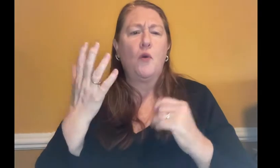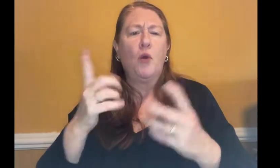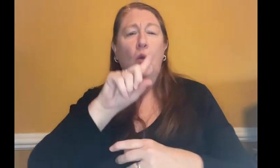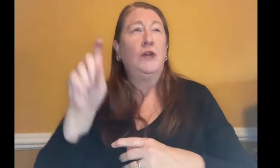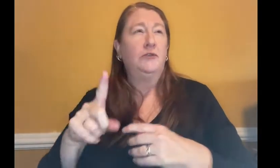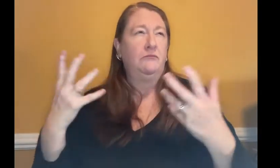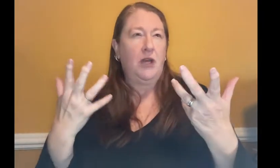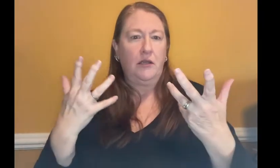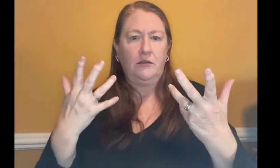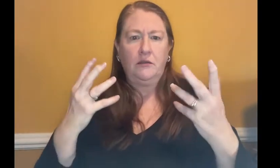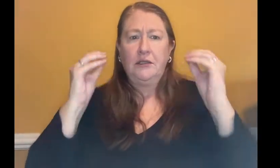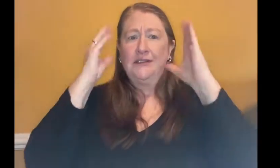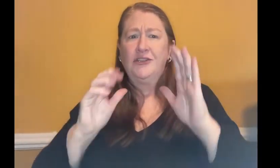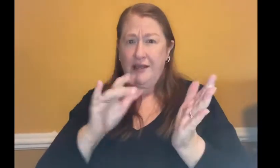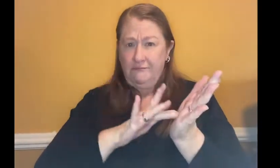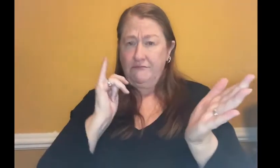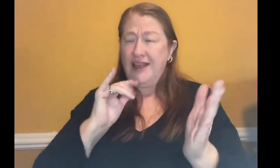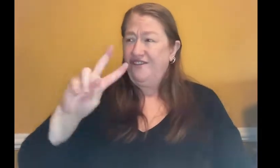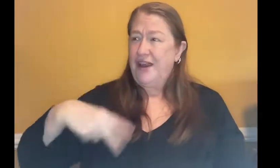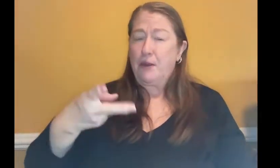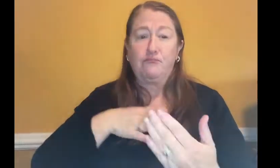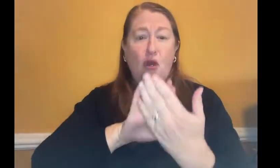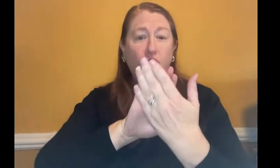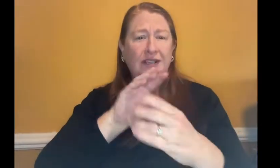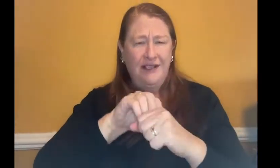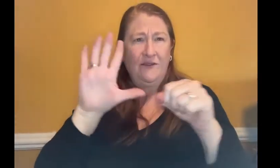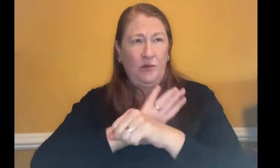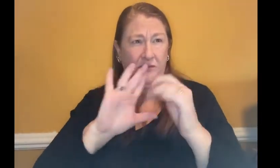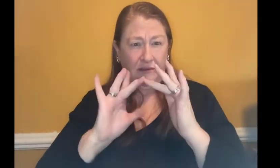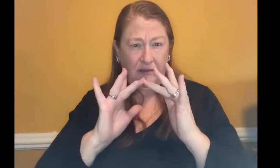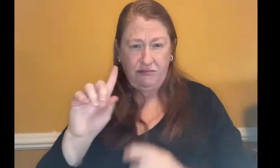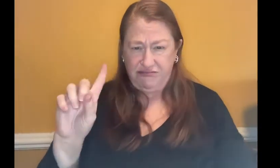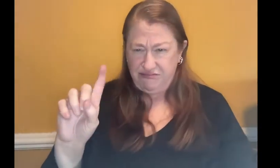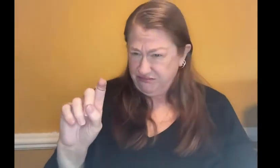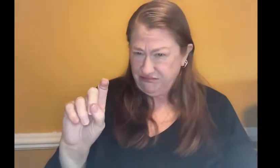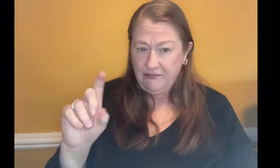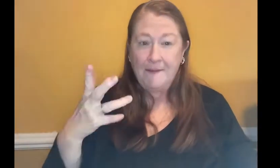Now the question emerges whether instructors can take advantage of the flipped approach in fully online courses.